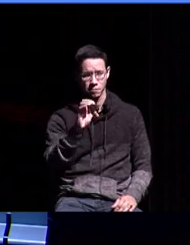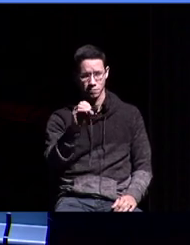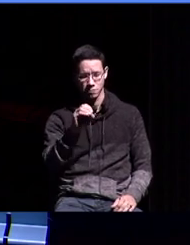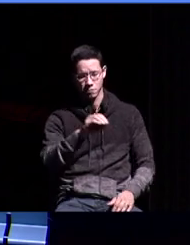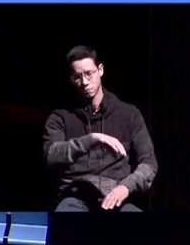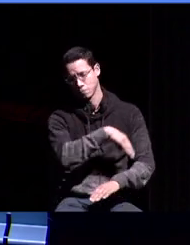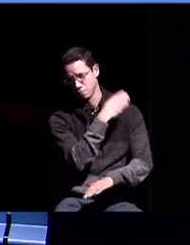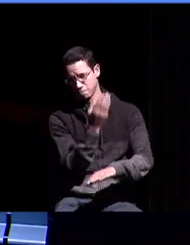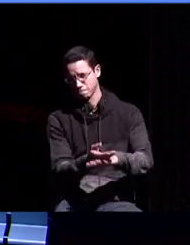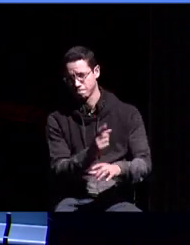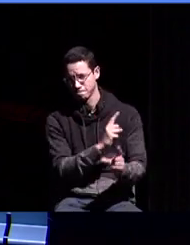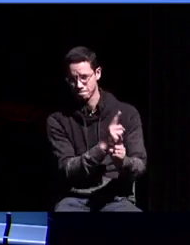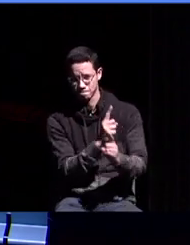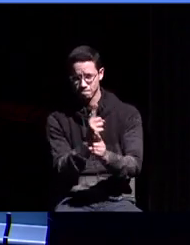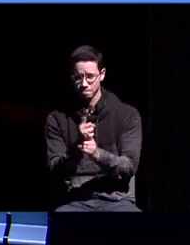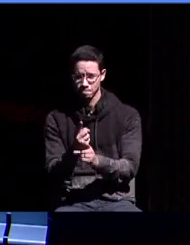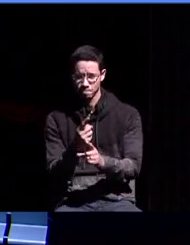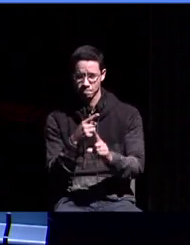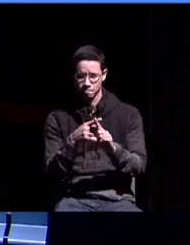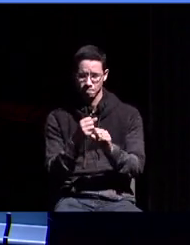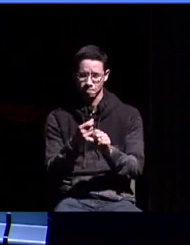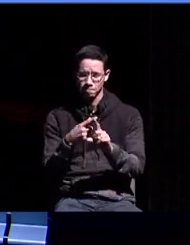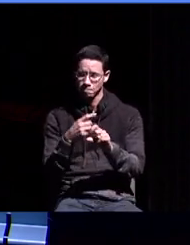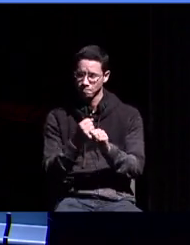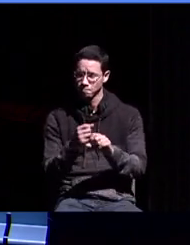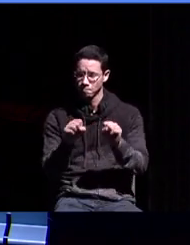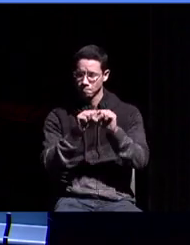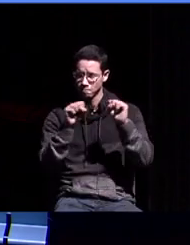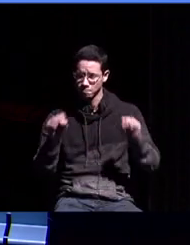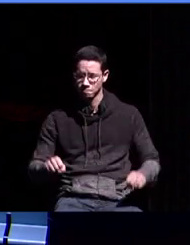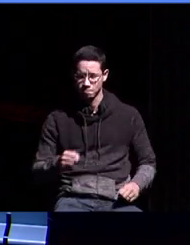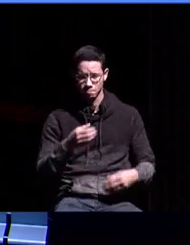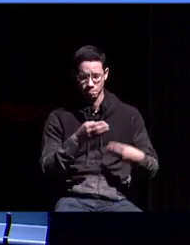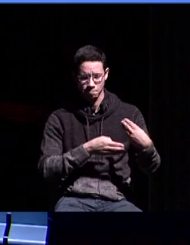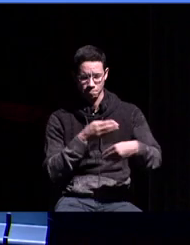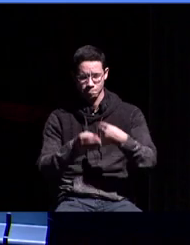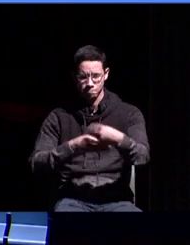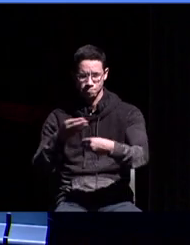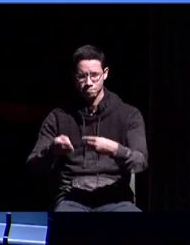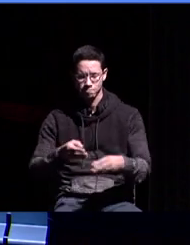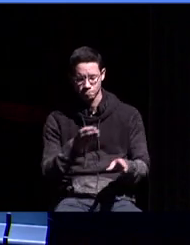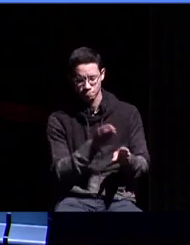It is systematized and carried out on a timely basis.